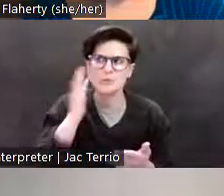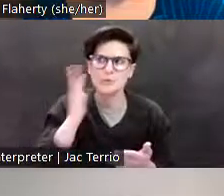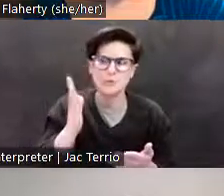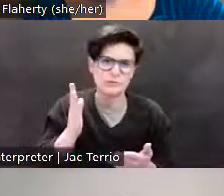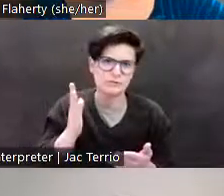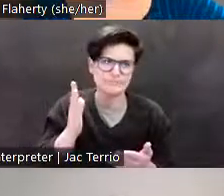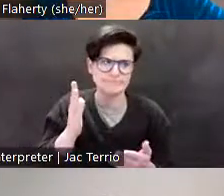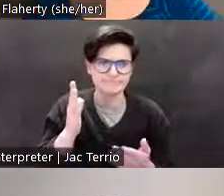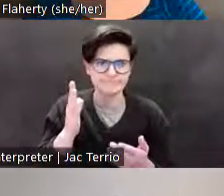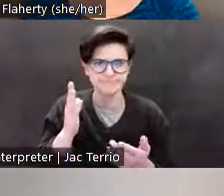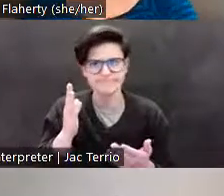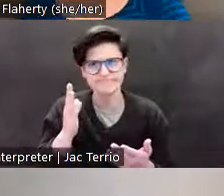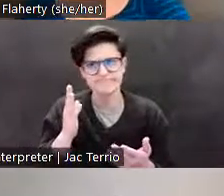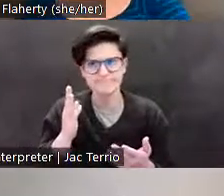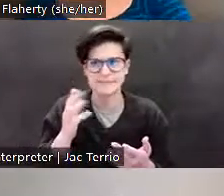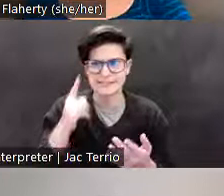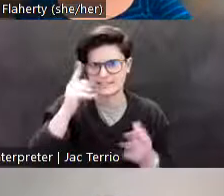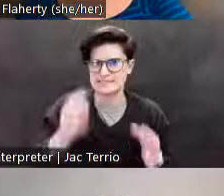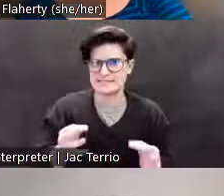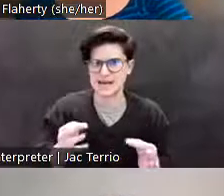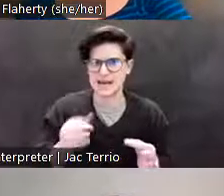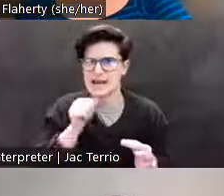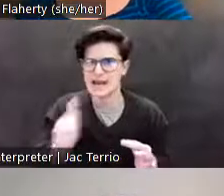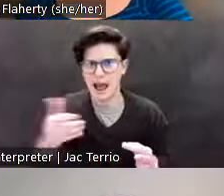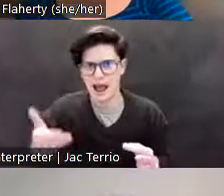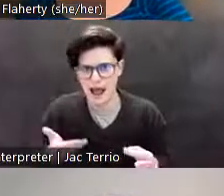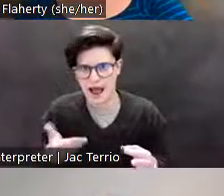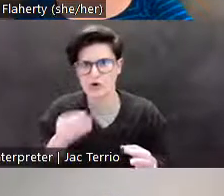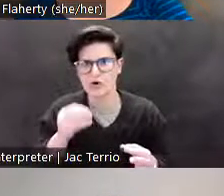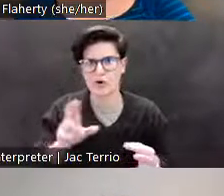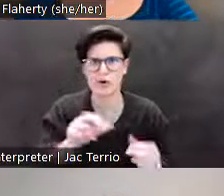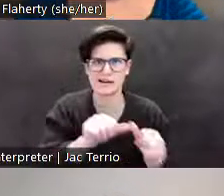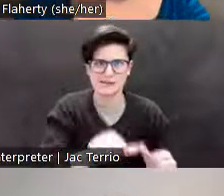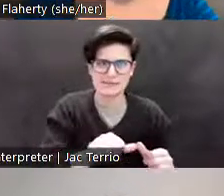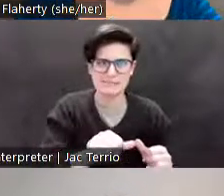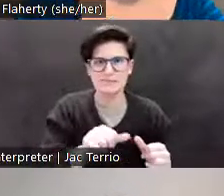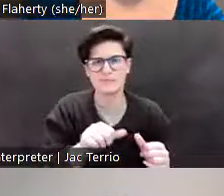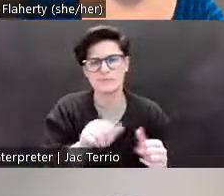hire somebody, or retain somebody with a disability who has a disability under the Ada.